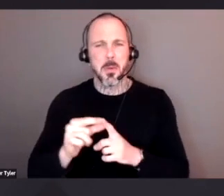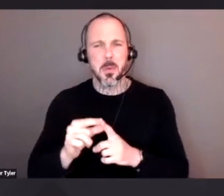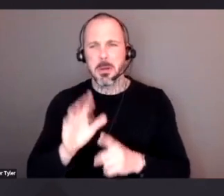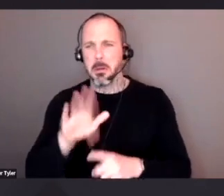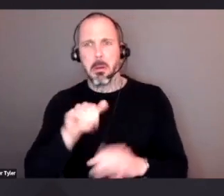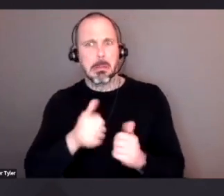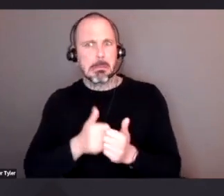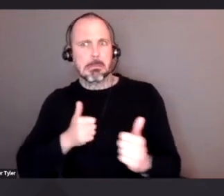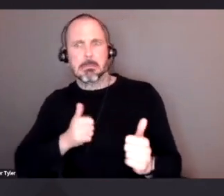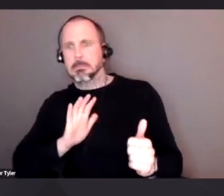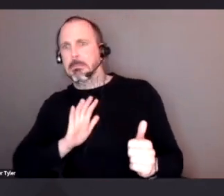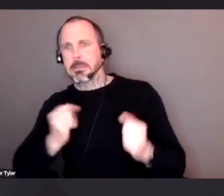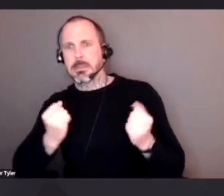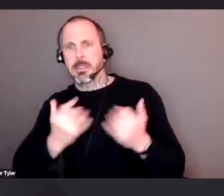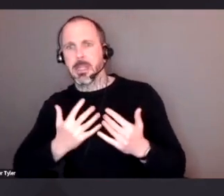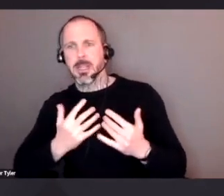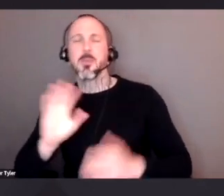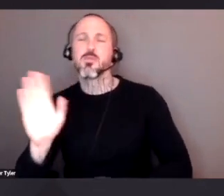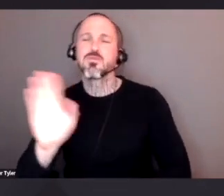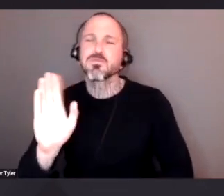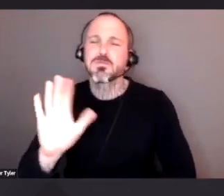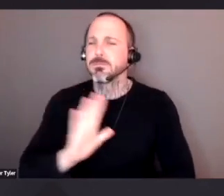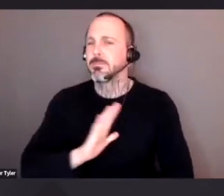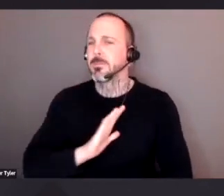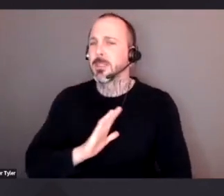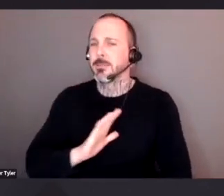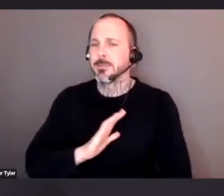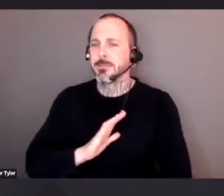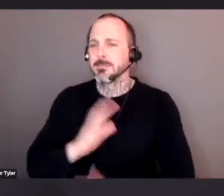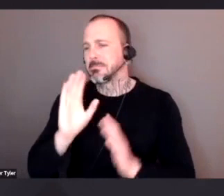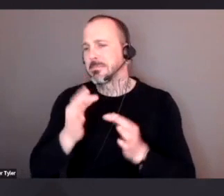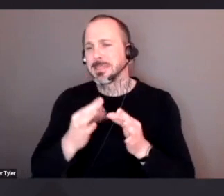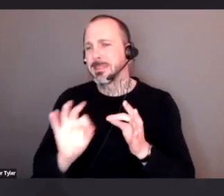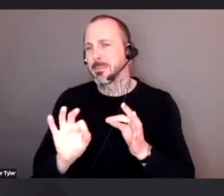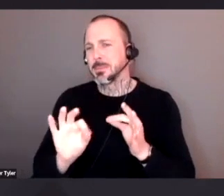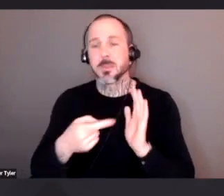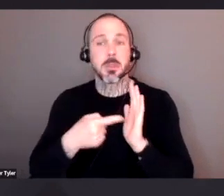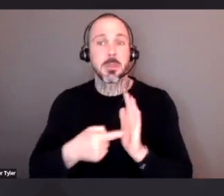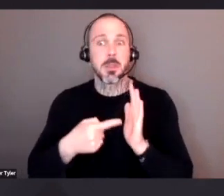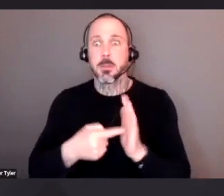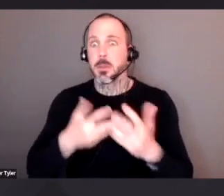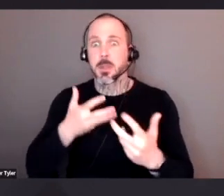or a noise free environment during an interview. In fact, many of you may already be providing